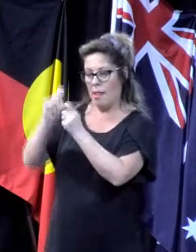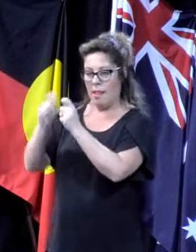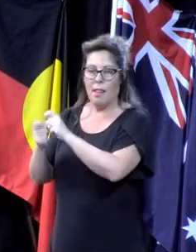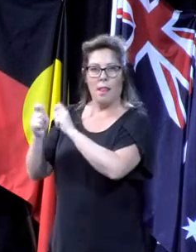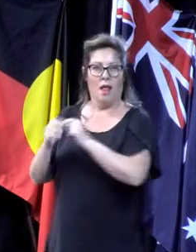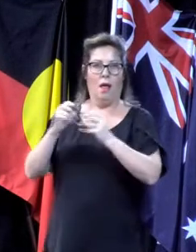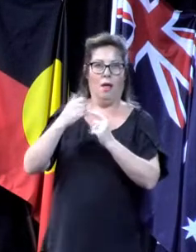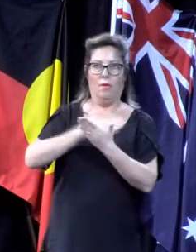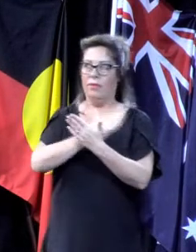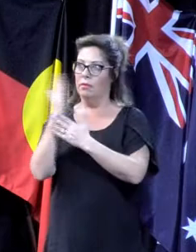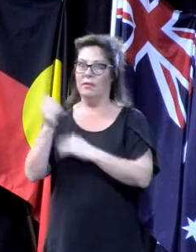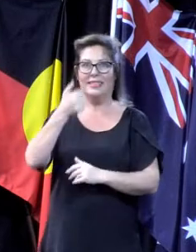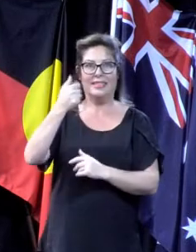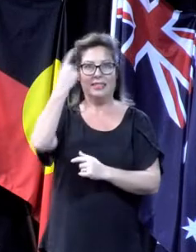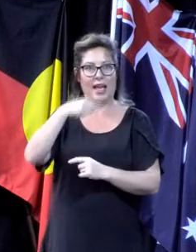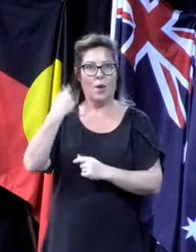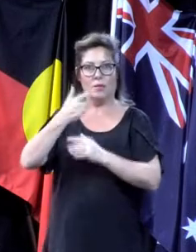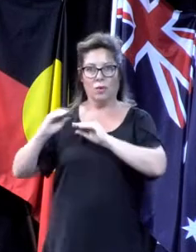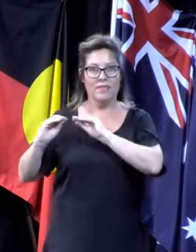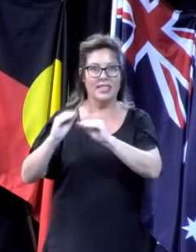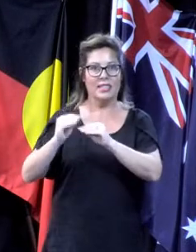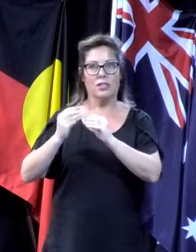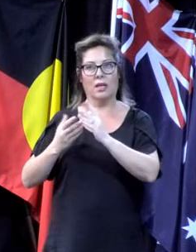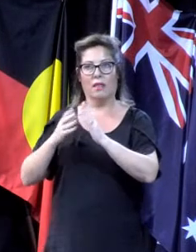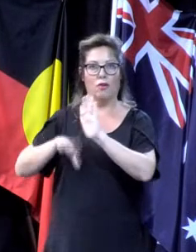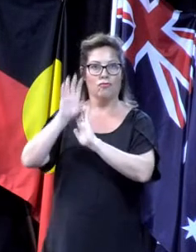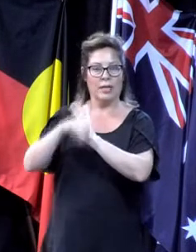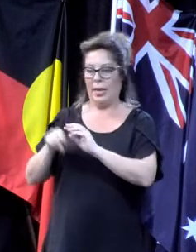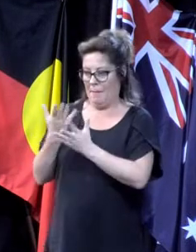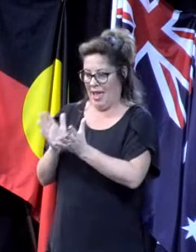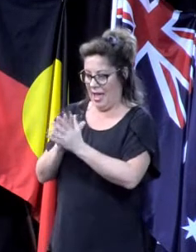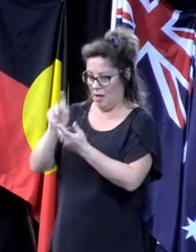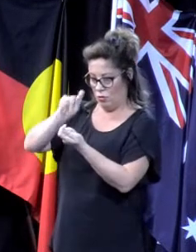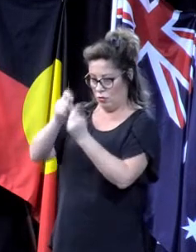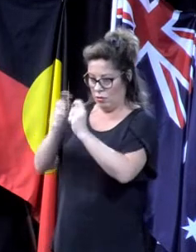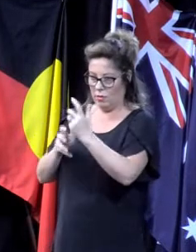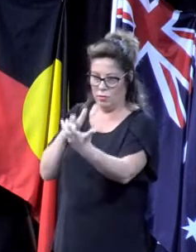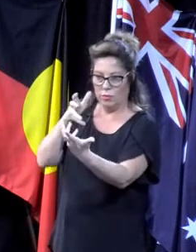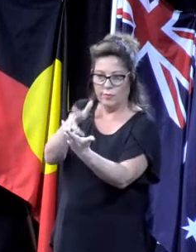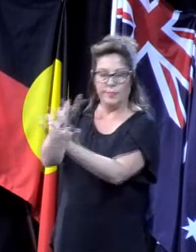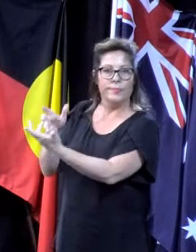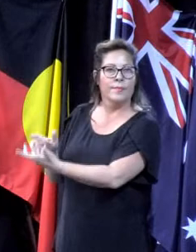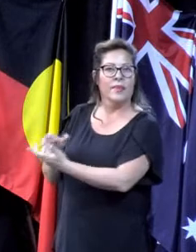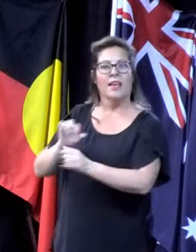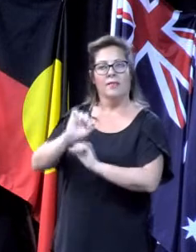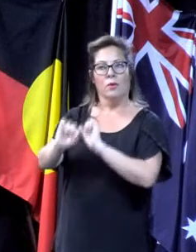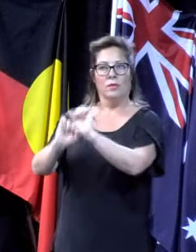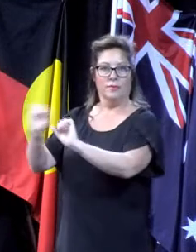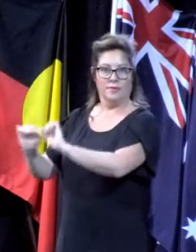OK, so, it's about working out what kind of adjustments might be necessary?